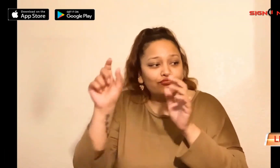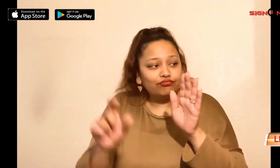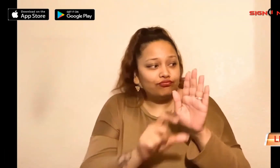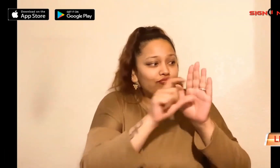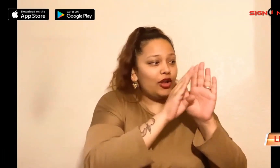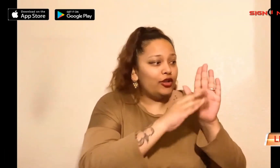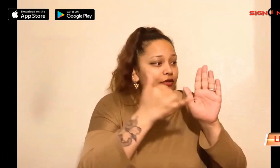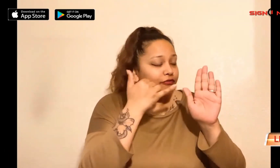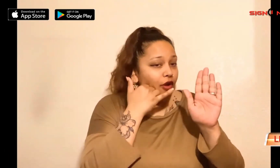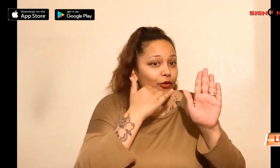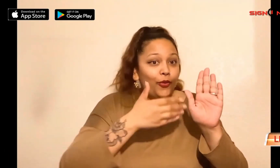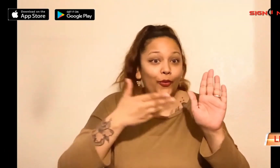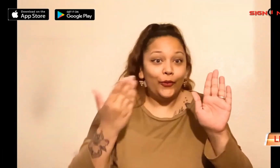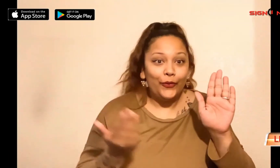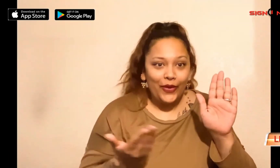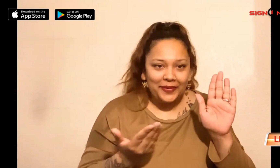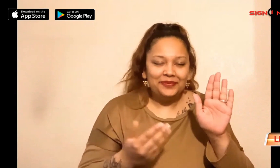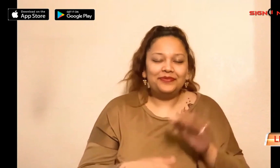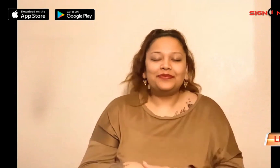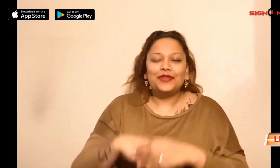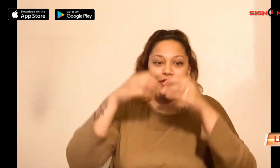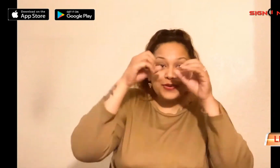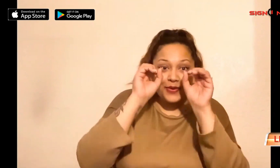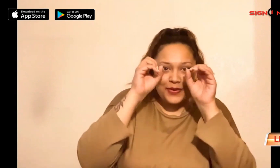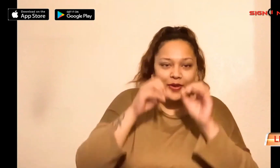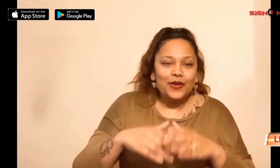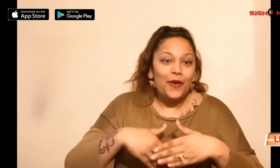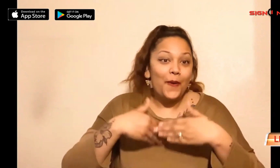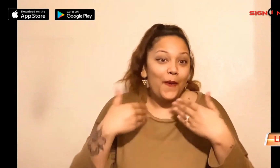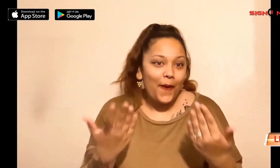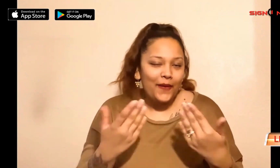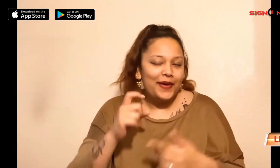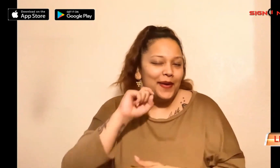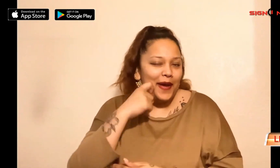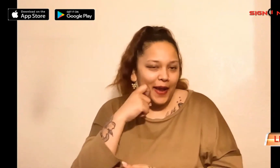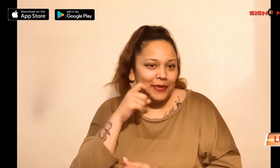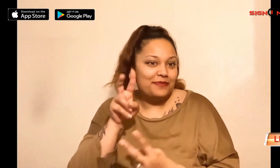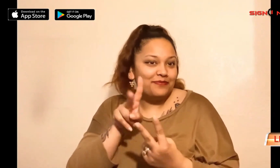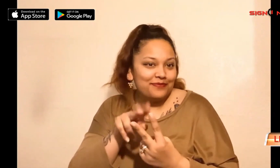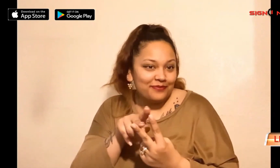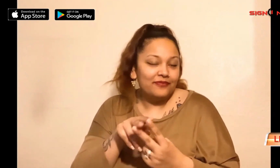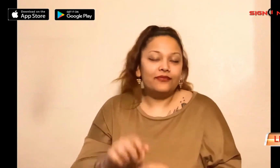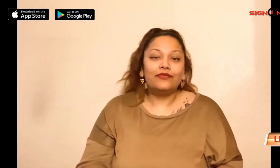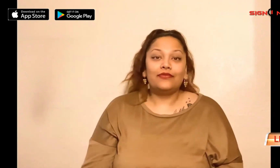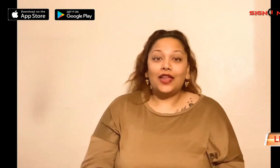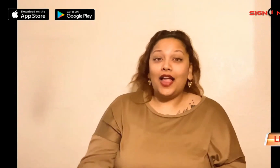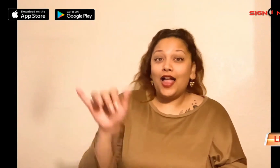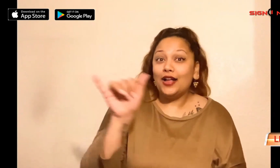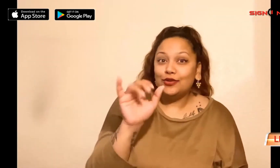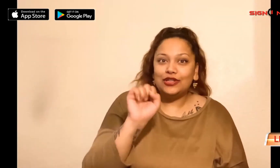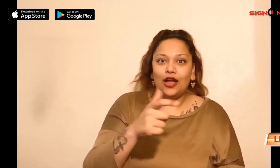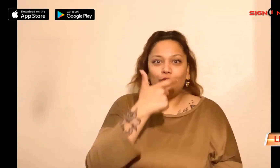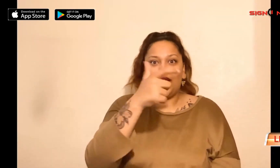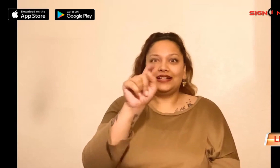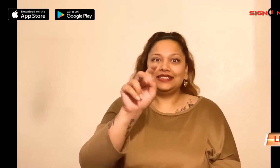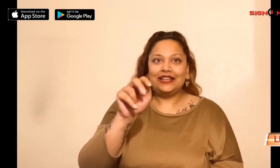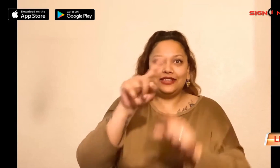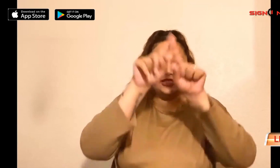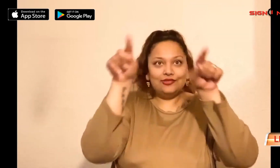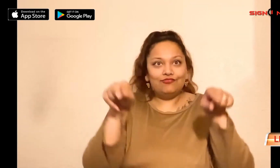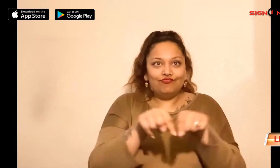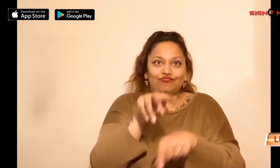by heading to the Google play store or app store and you can also watch on television on